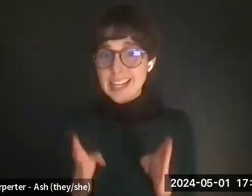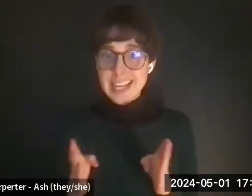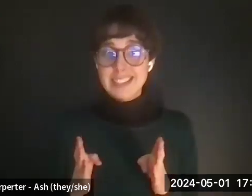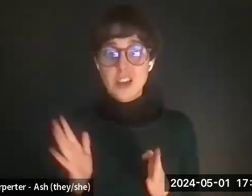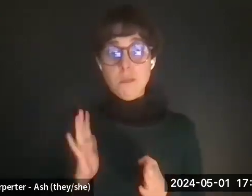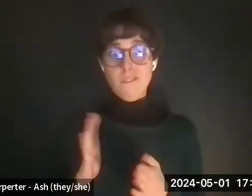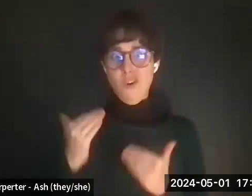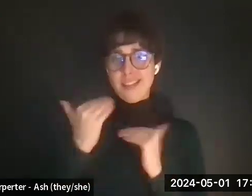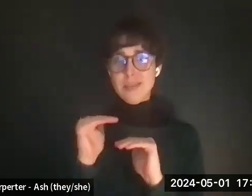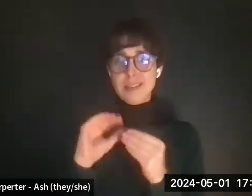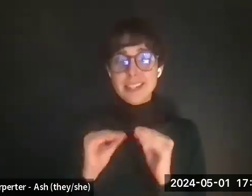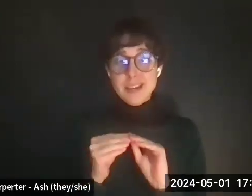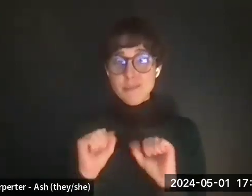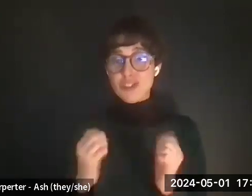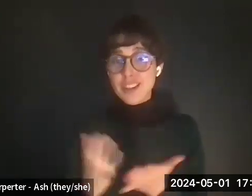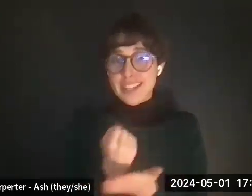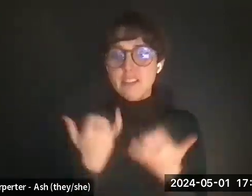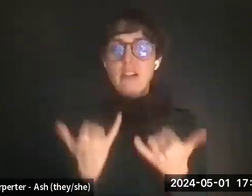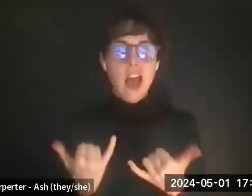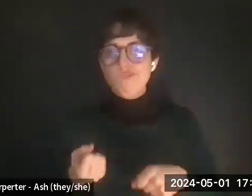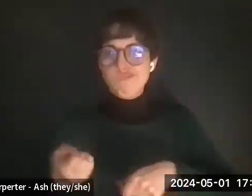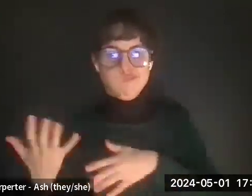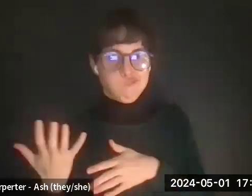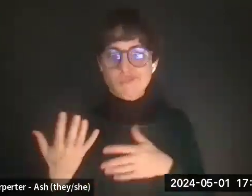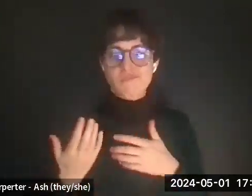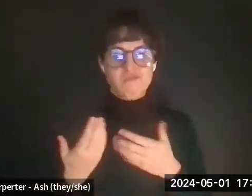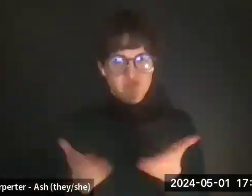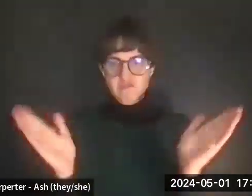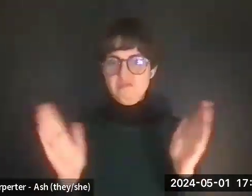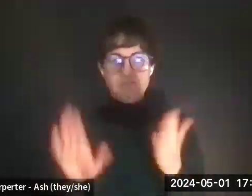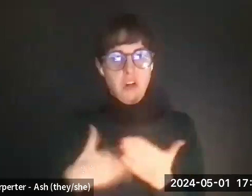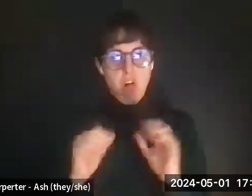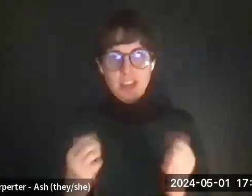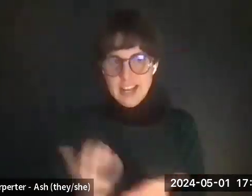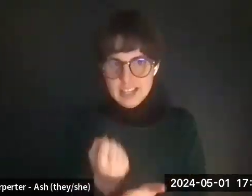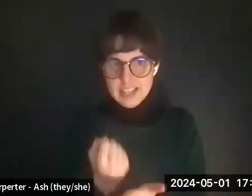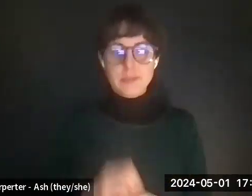for substance use disorder trainees will be removed. Time limits for earning supervised experience